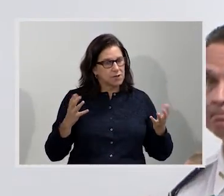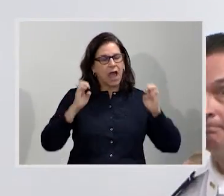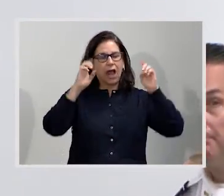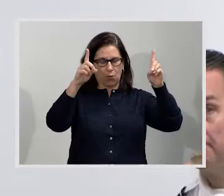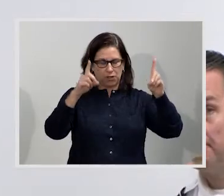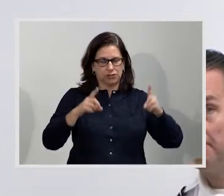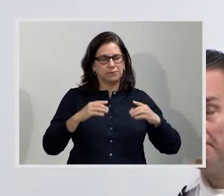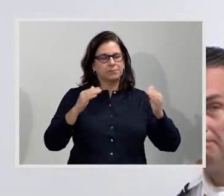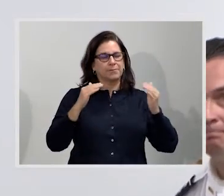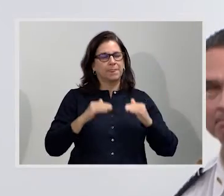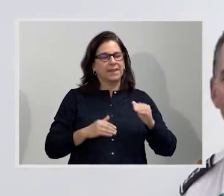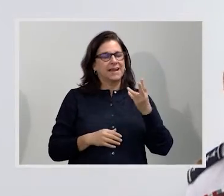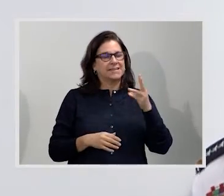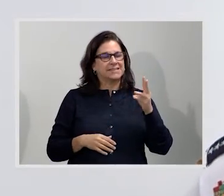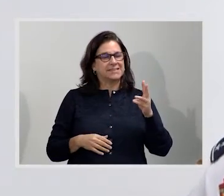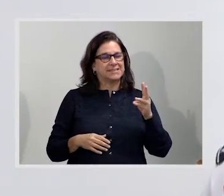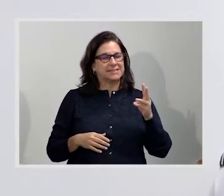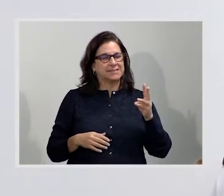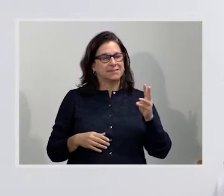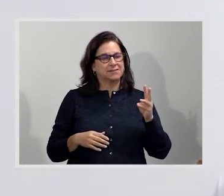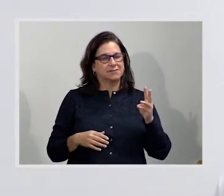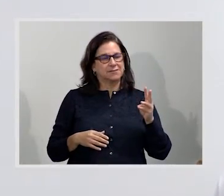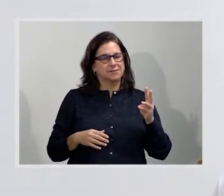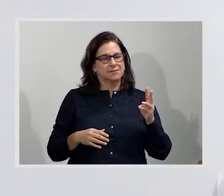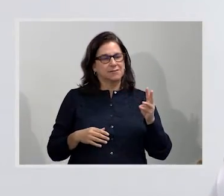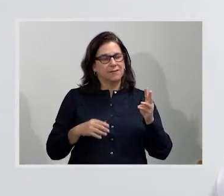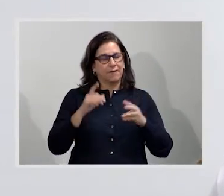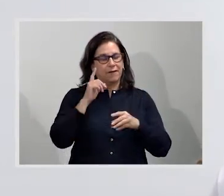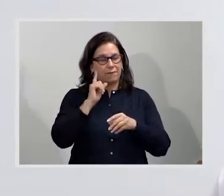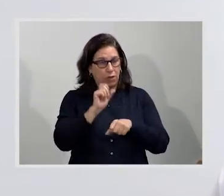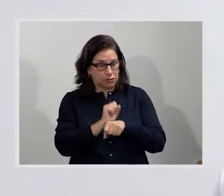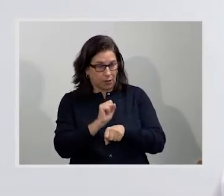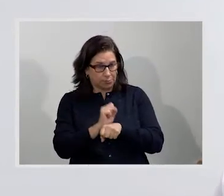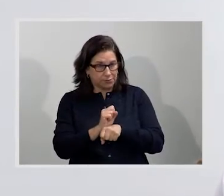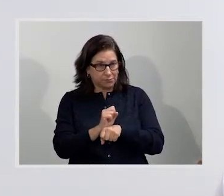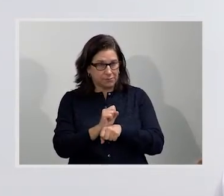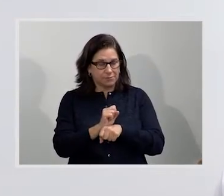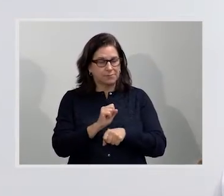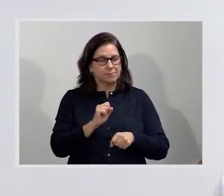3 FOR JOBS. AND WE GAVE 4 FOR HOUSING. 16 FOR GOVERNMENT OPERATIONS.